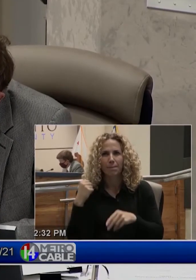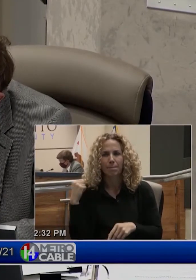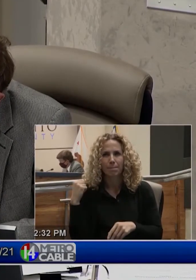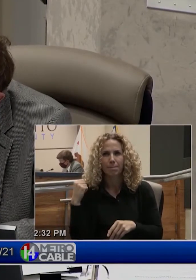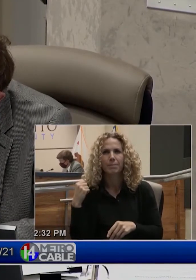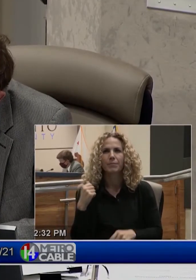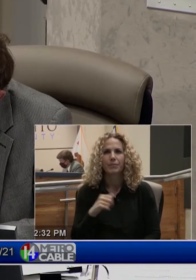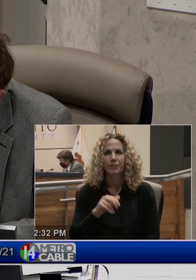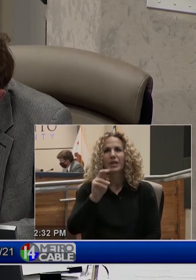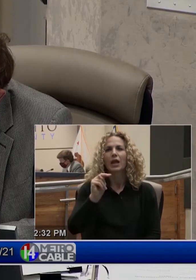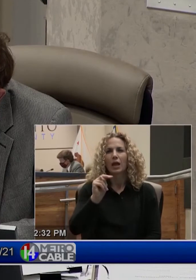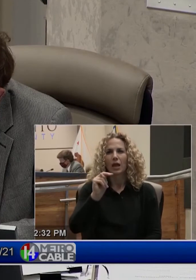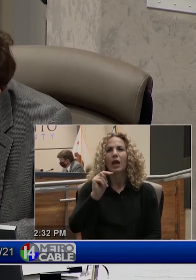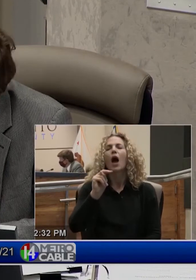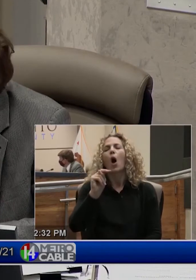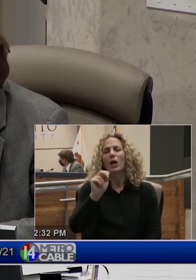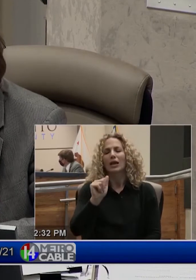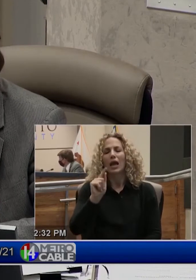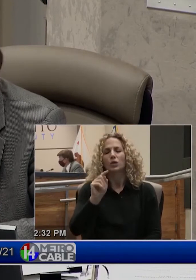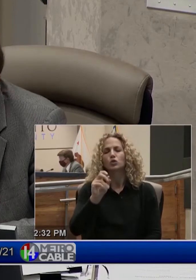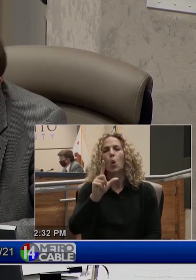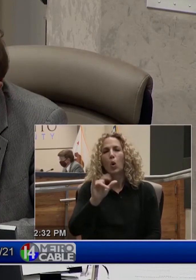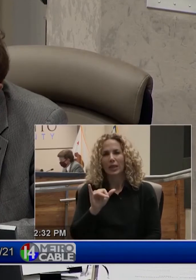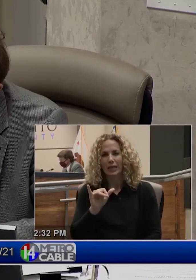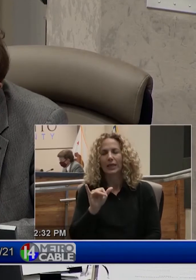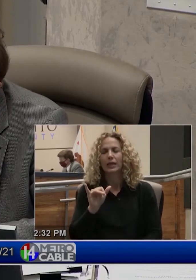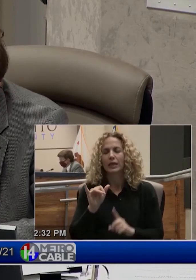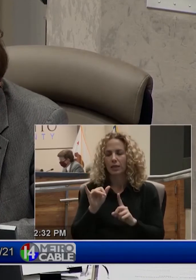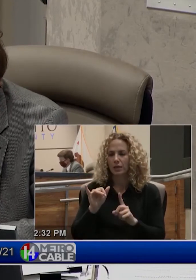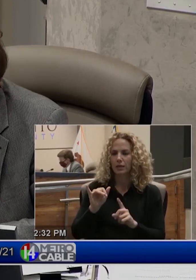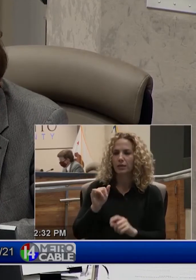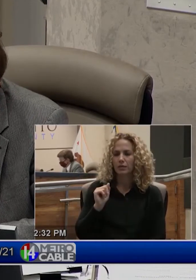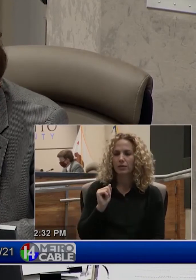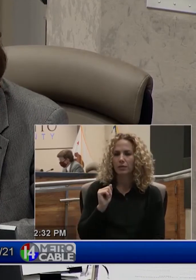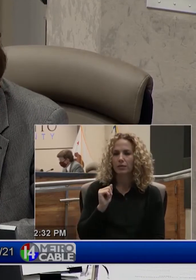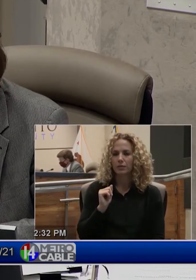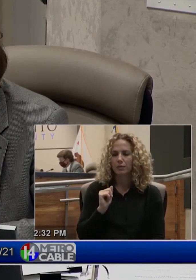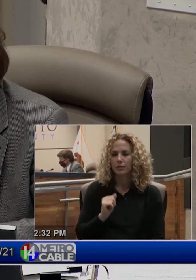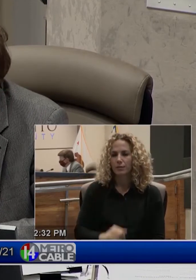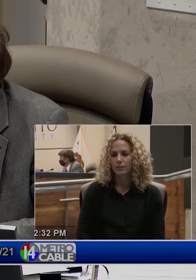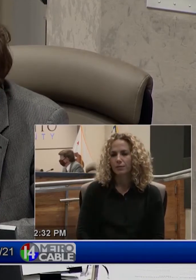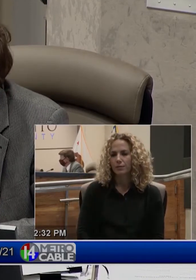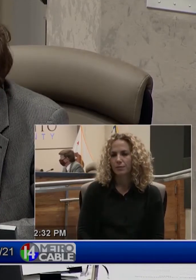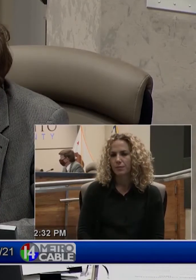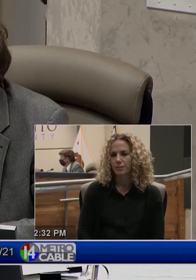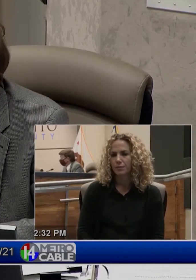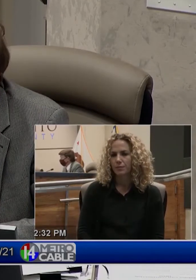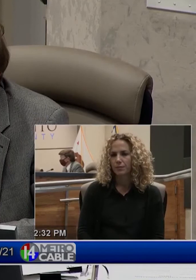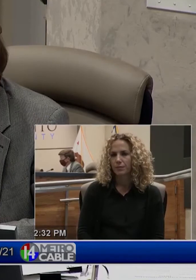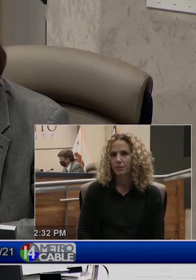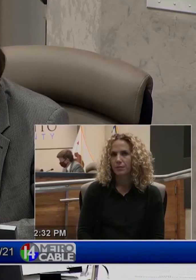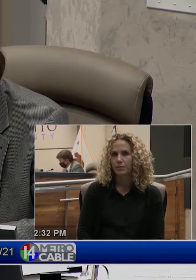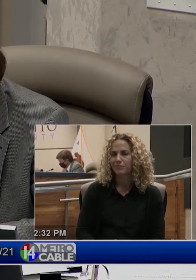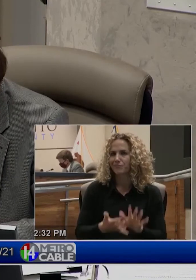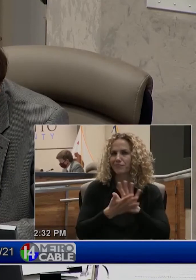I APPRECIATE THE WORK THAT HAS BEEN CONTRIBUTED THUS FAR. BEEN CONTRIBUTED THUS FAR. THERE IS A GROUND WORK FOR A